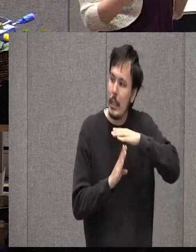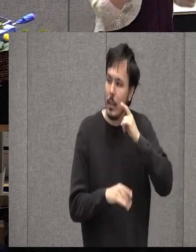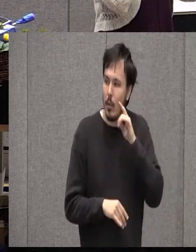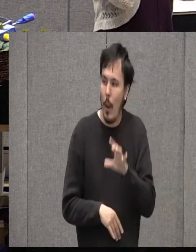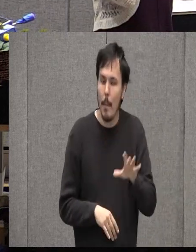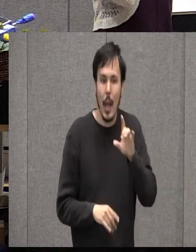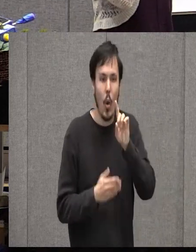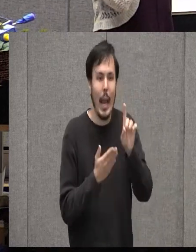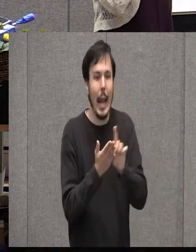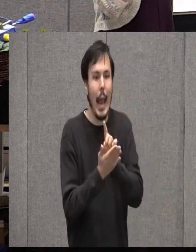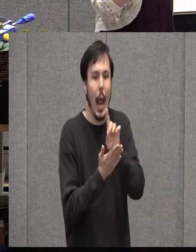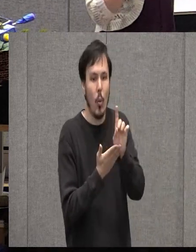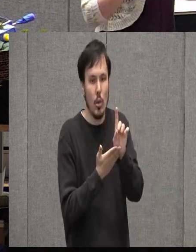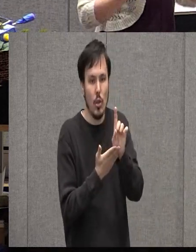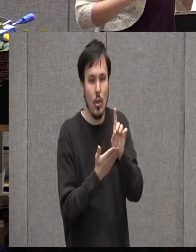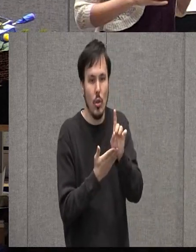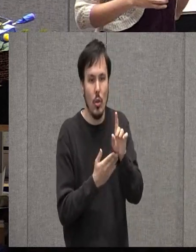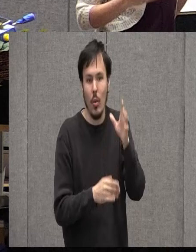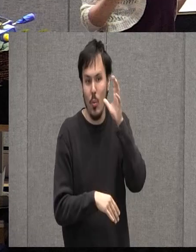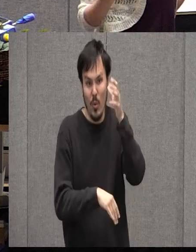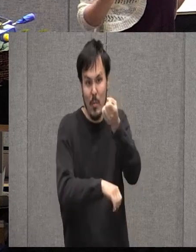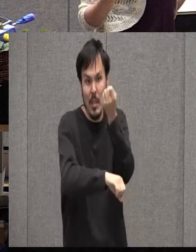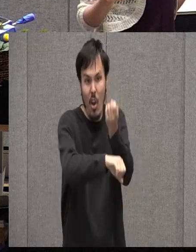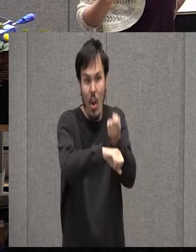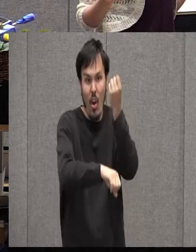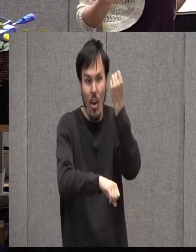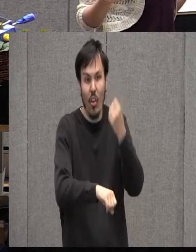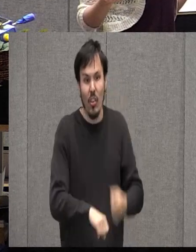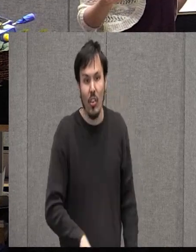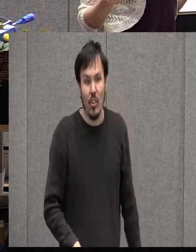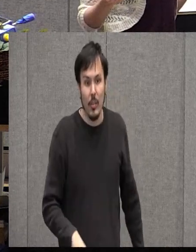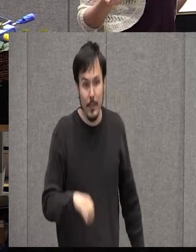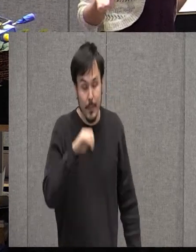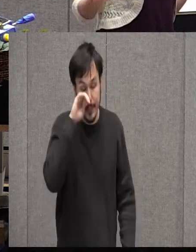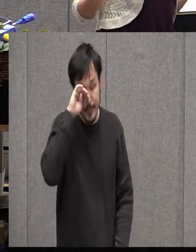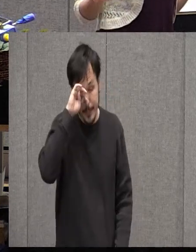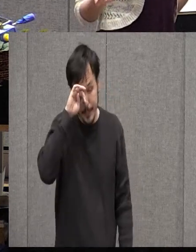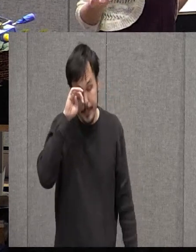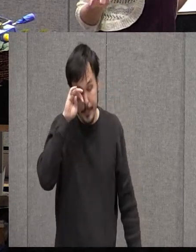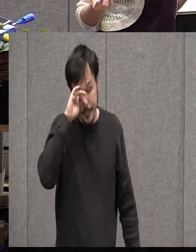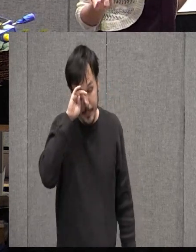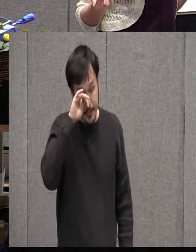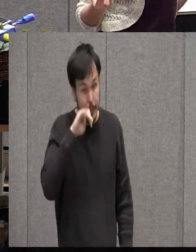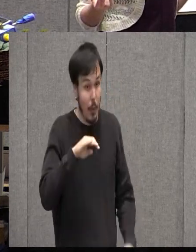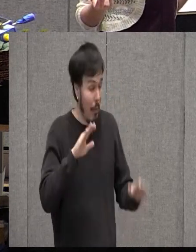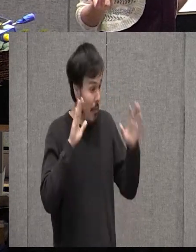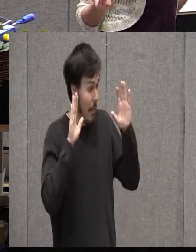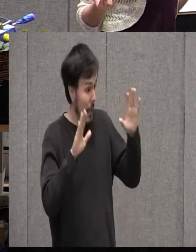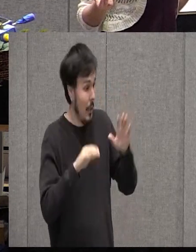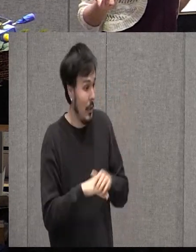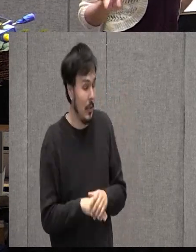Oh. And it would get dryer faster. Well, that's fantastic. Yeah, patience is not my strong suit.